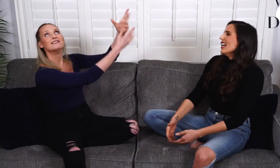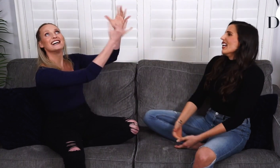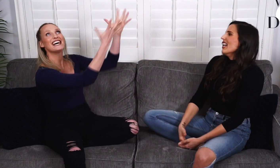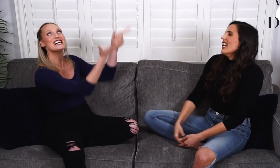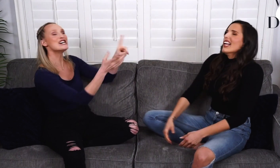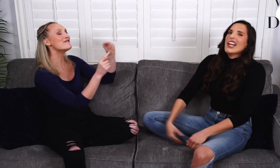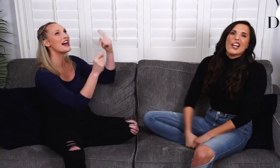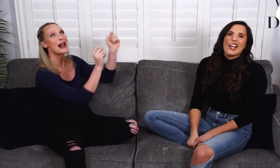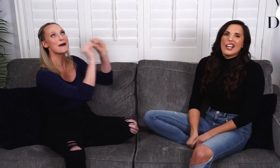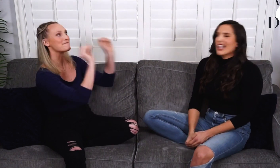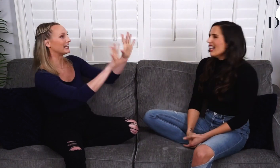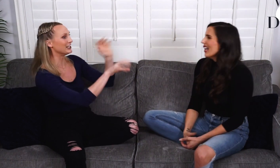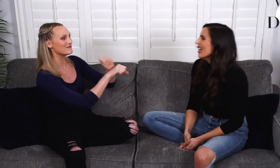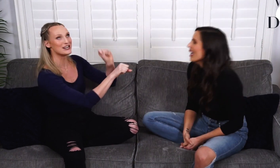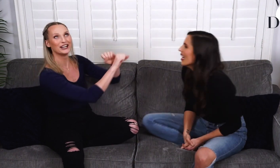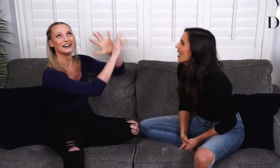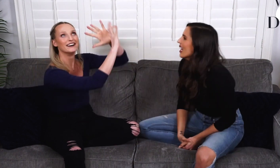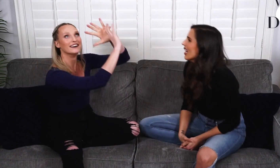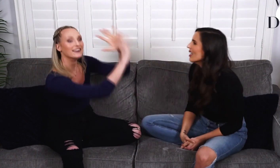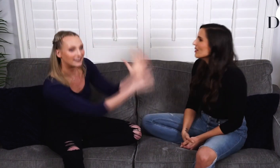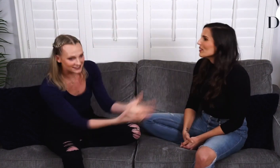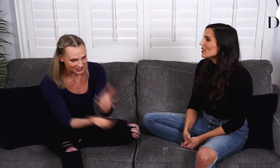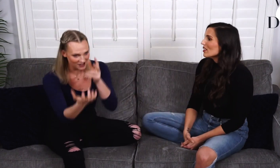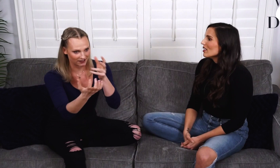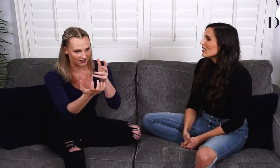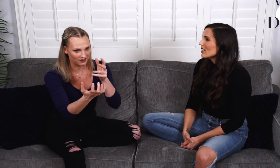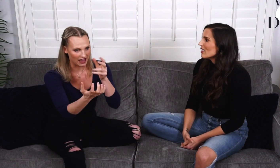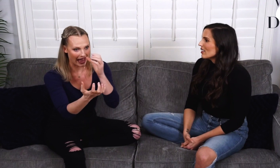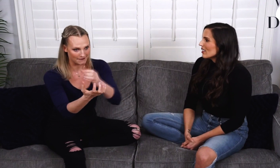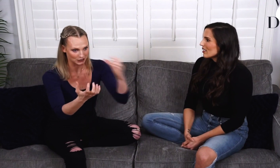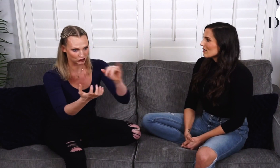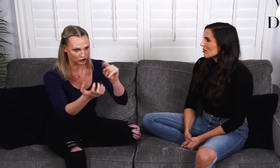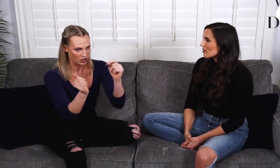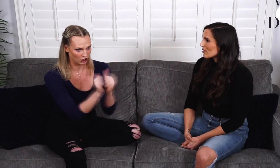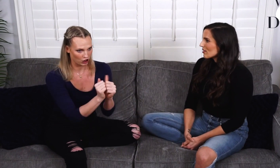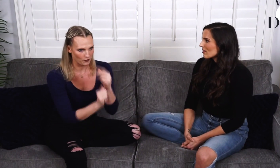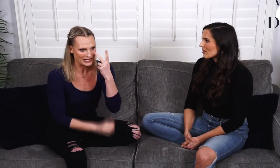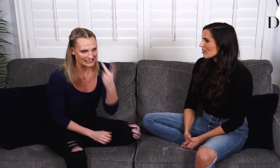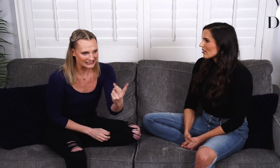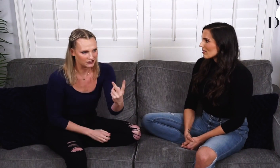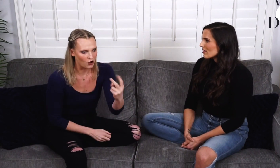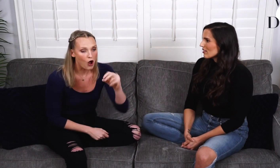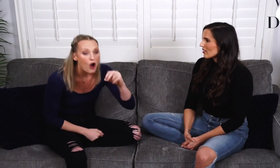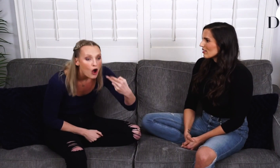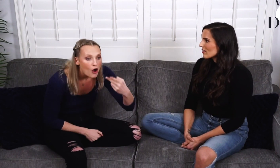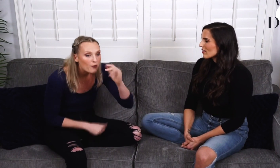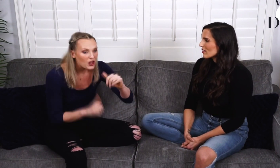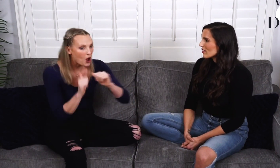do all the magic work, and then we get the closed captioning together and then I see it and I'm